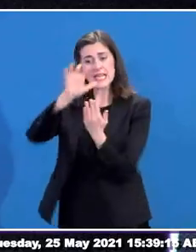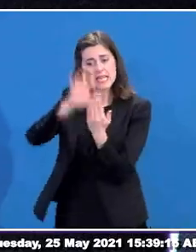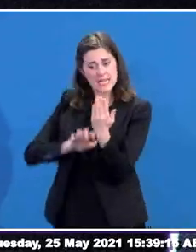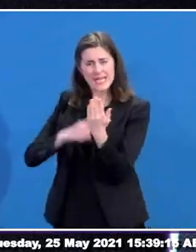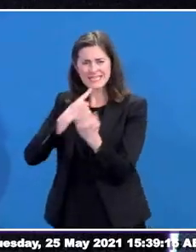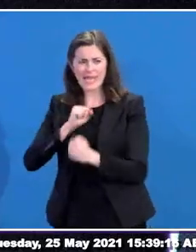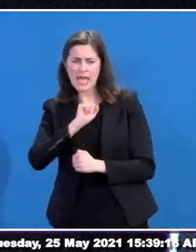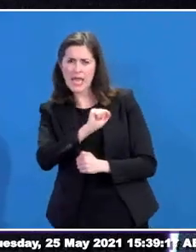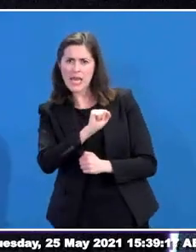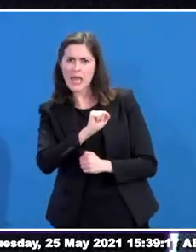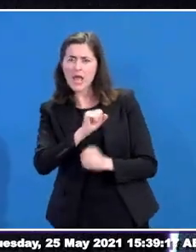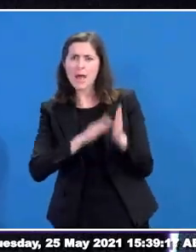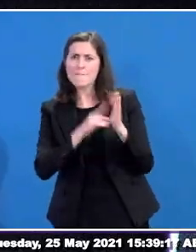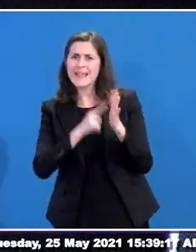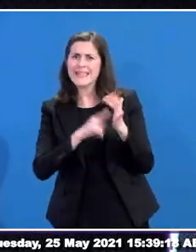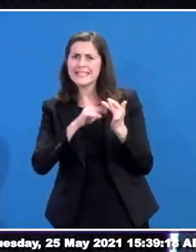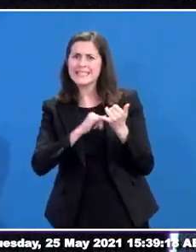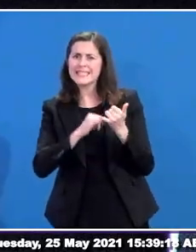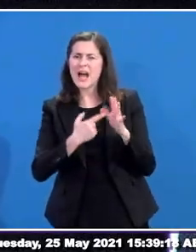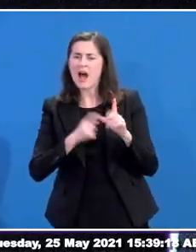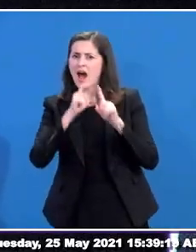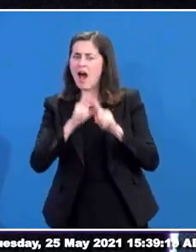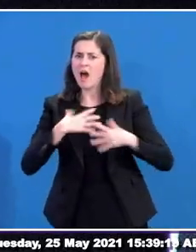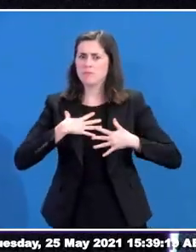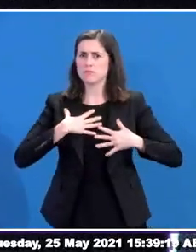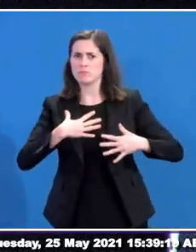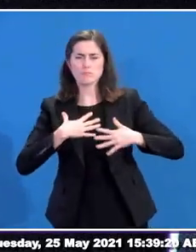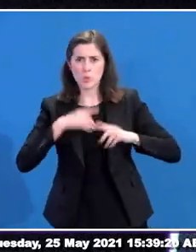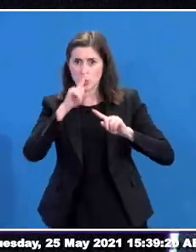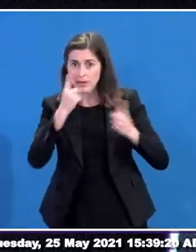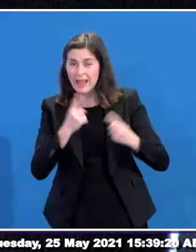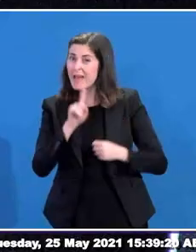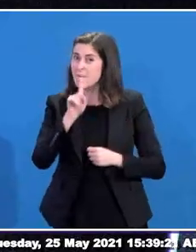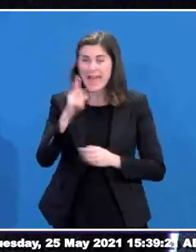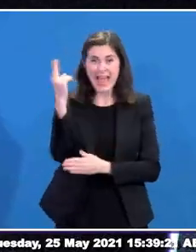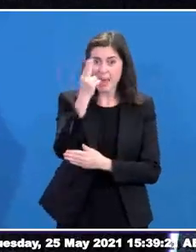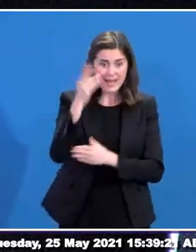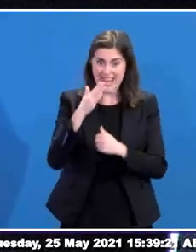but the ambulance report had stated that at no time was there any obstruction or breathing difficulties.